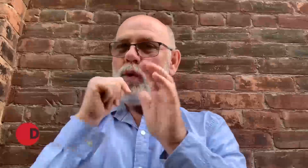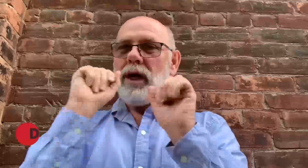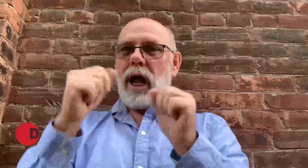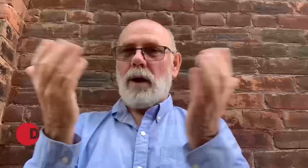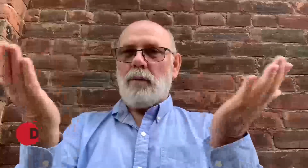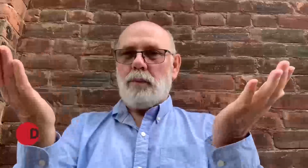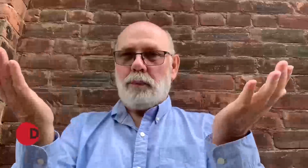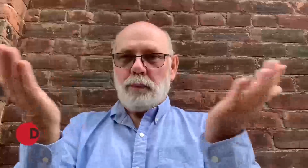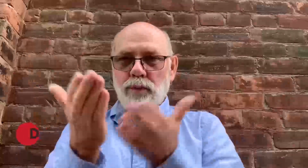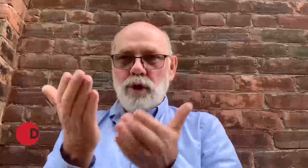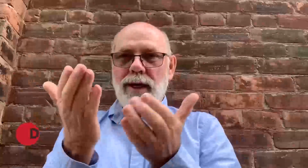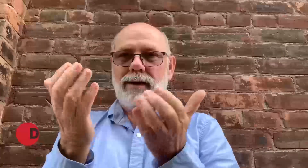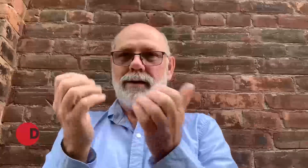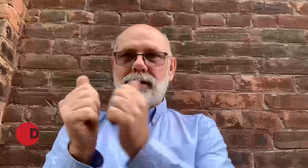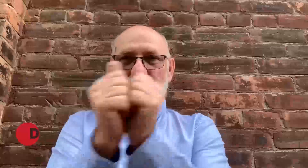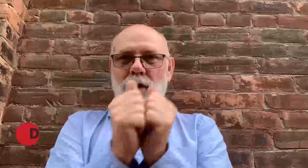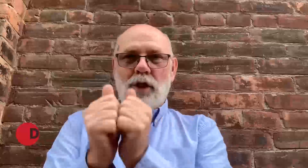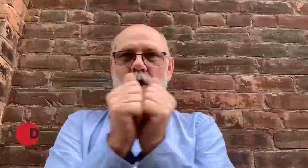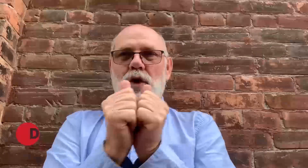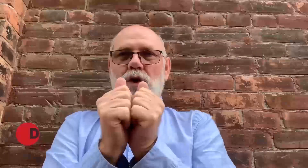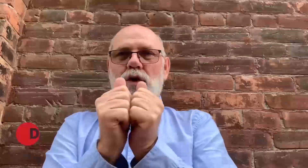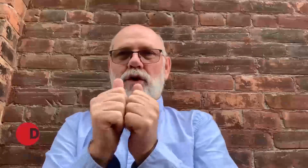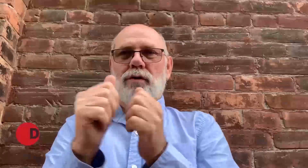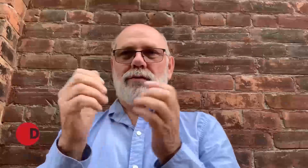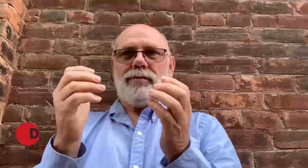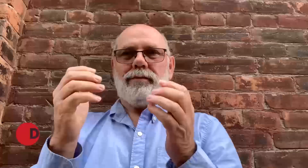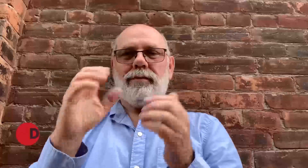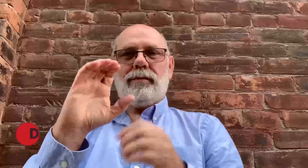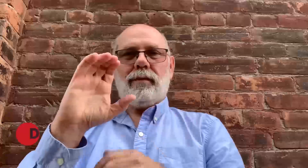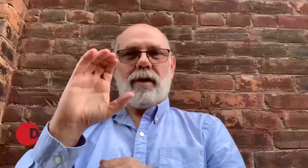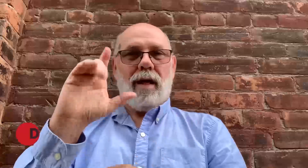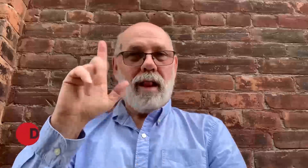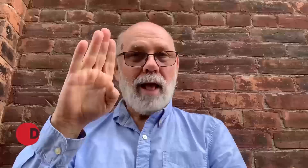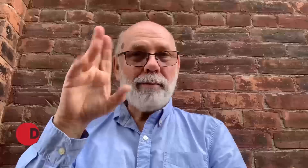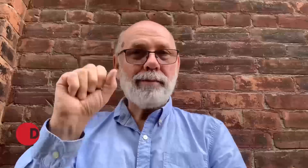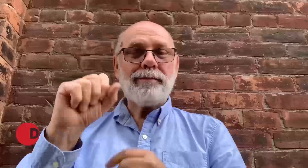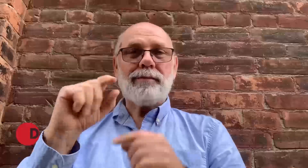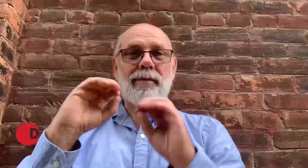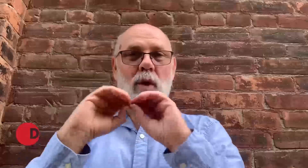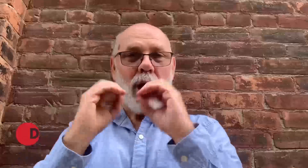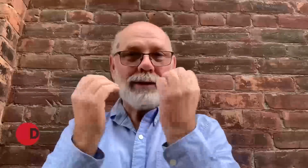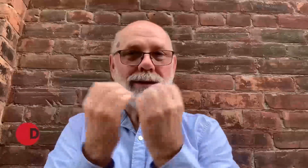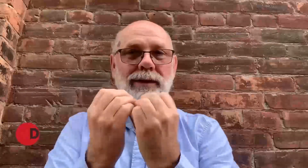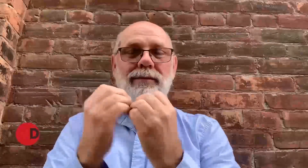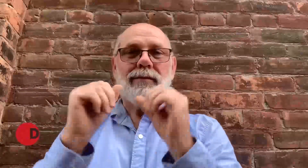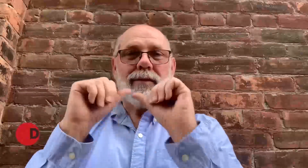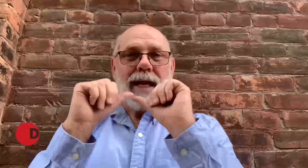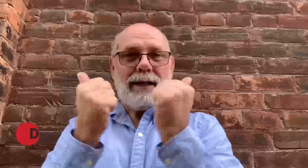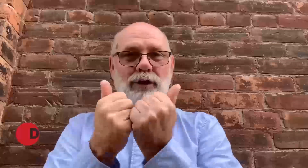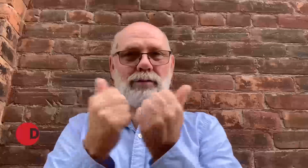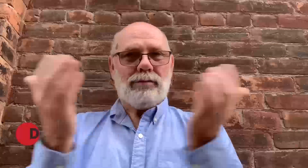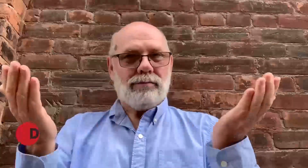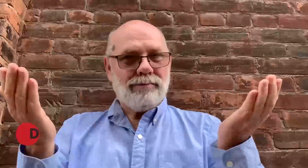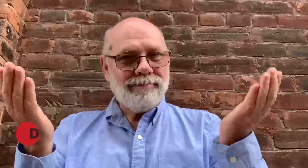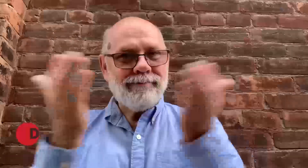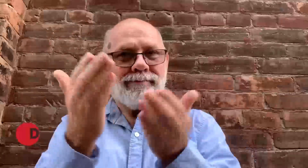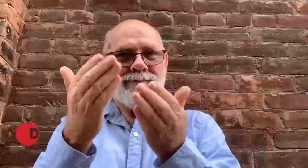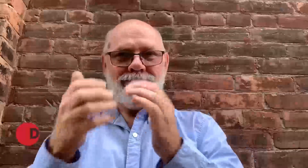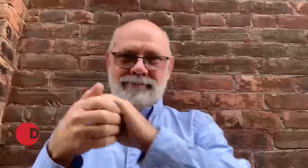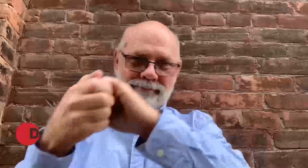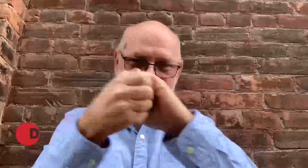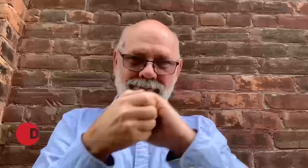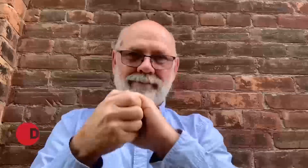who can bring together clubs, organisations and agencies to collaborate together